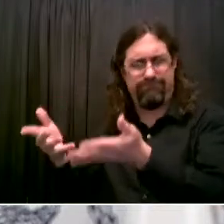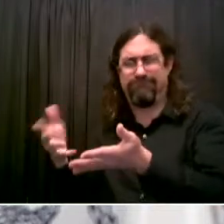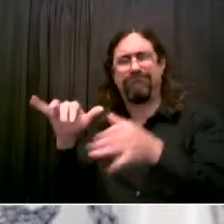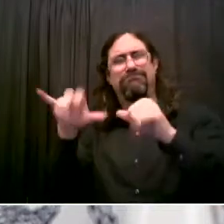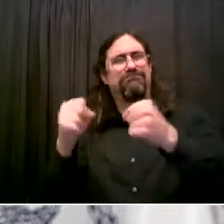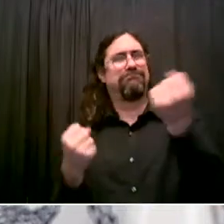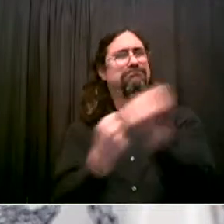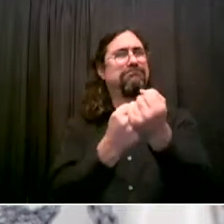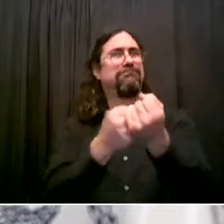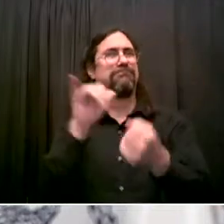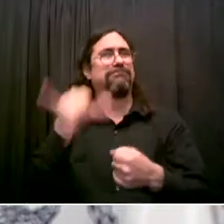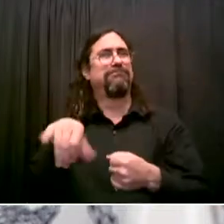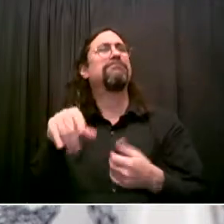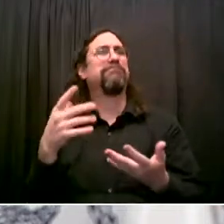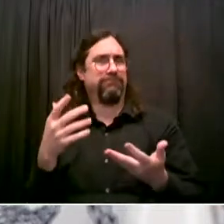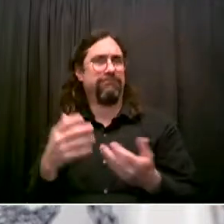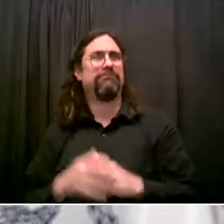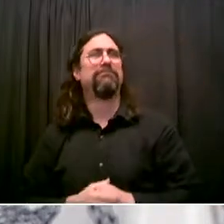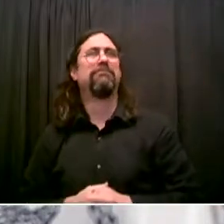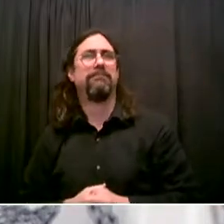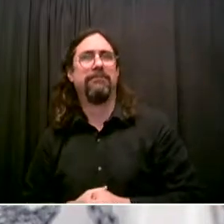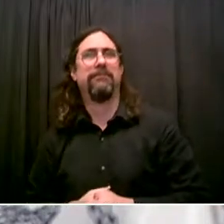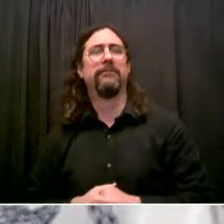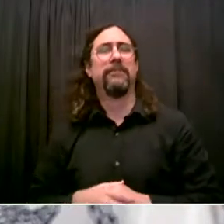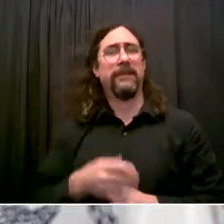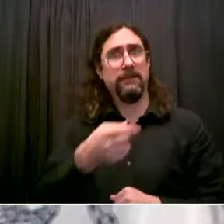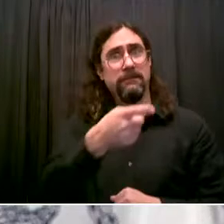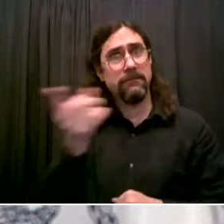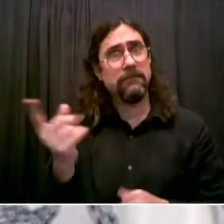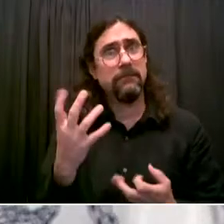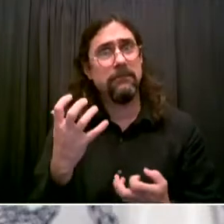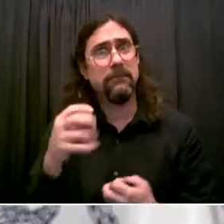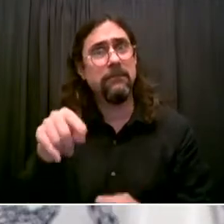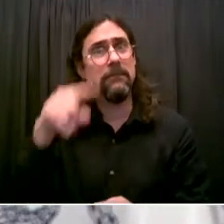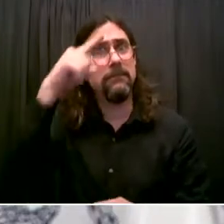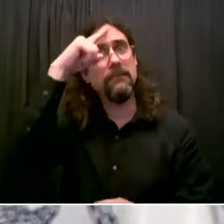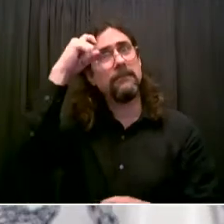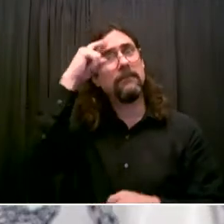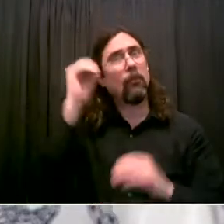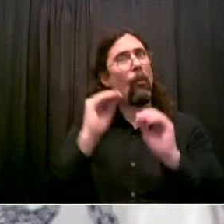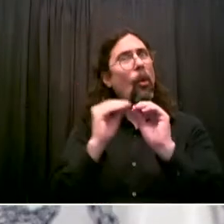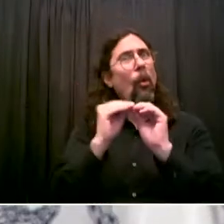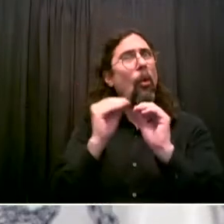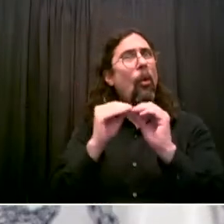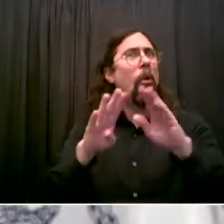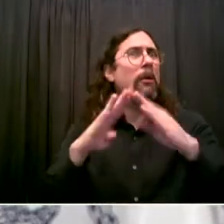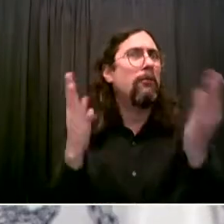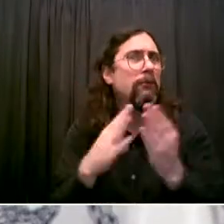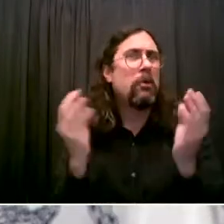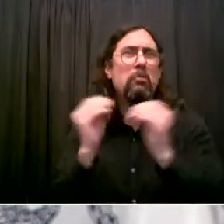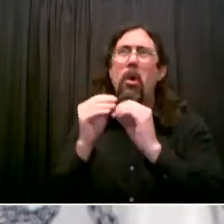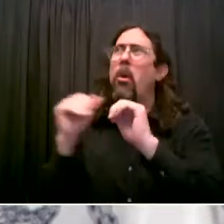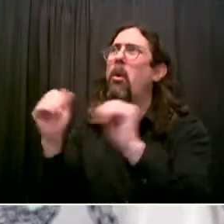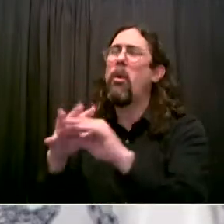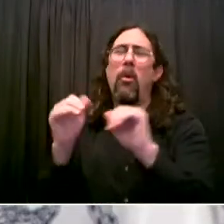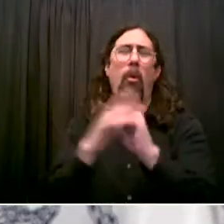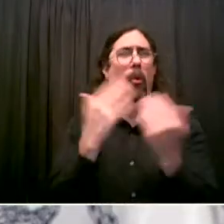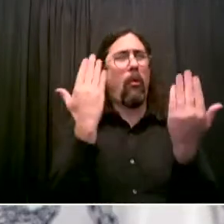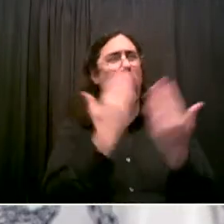CITY. WE CAN HAVE AN EXTRAORDINARY SUMMER OF JOY BUT